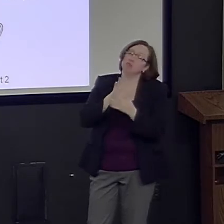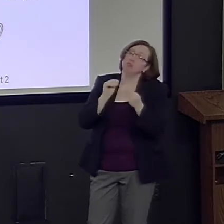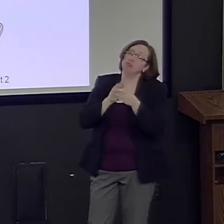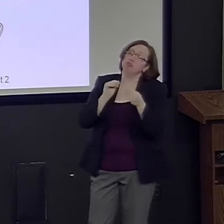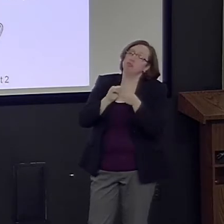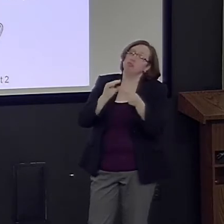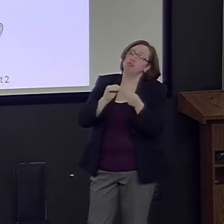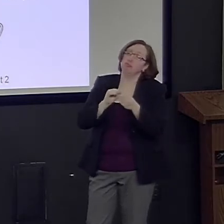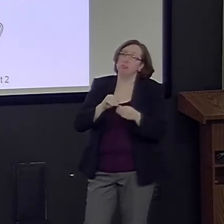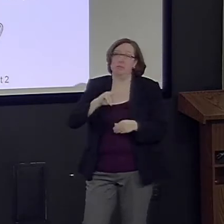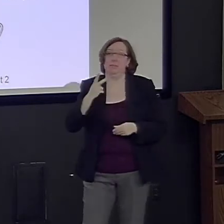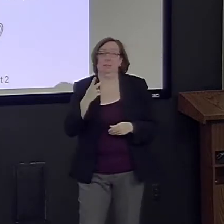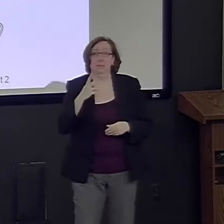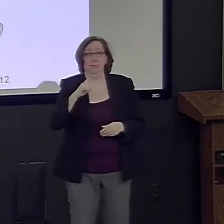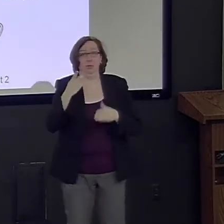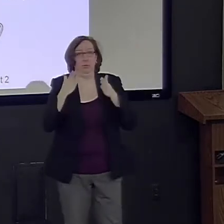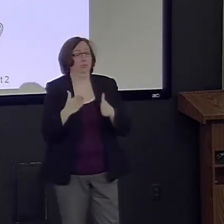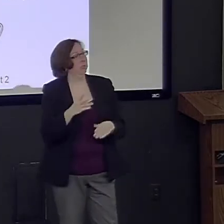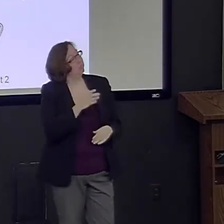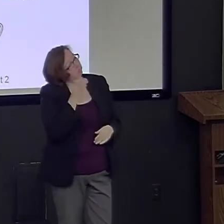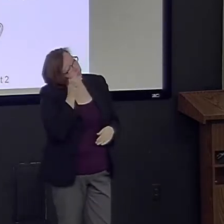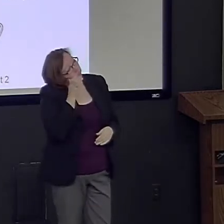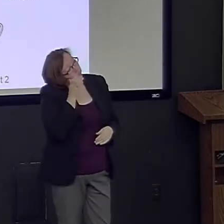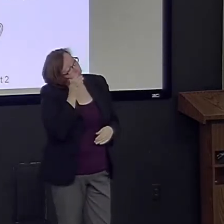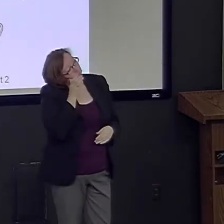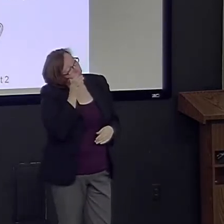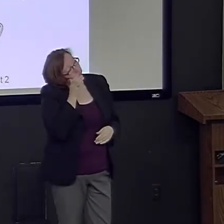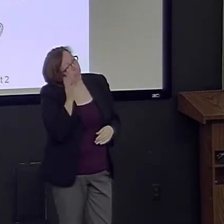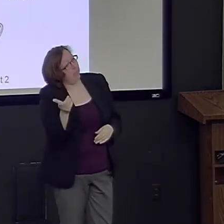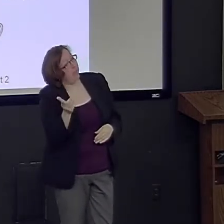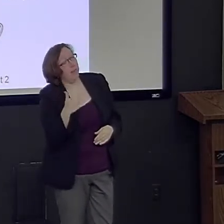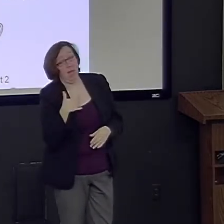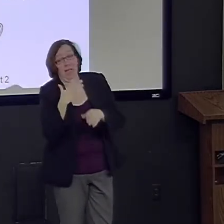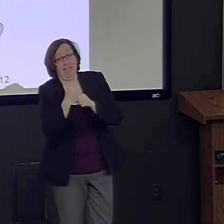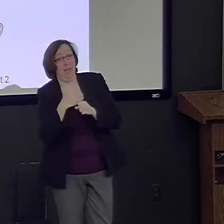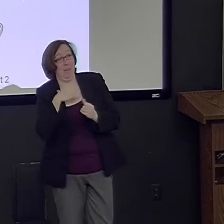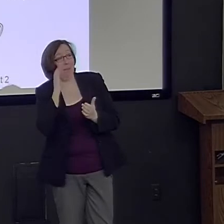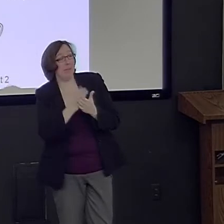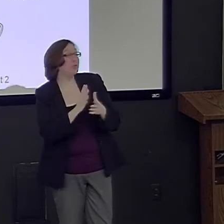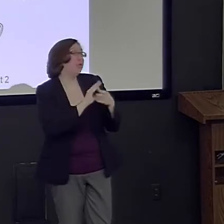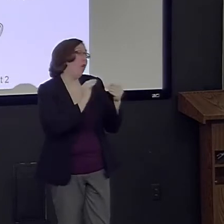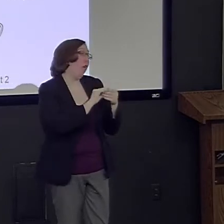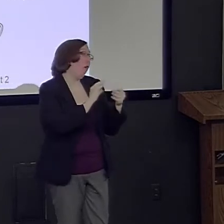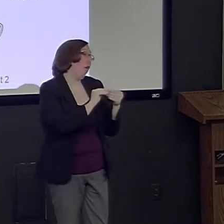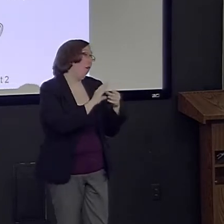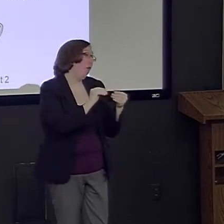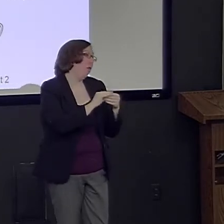And then the next 15 second epic, participant one gets her picture. Oh, that's the wrong picture.